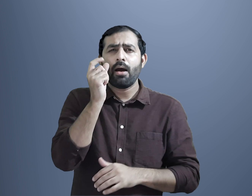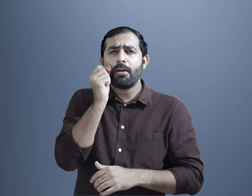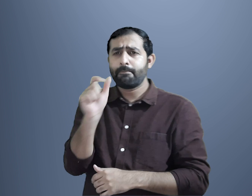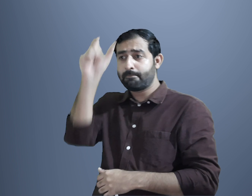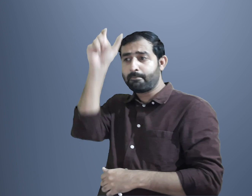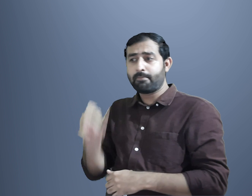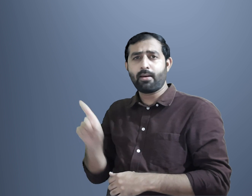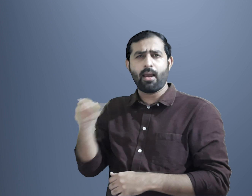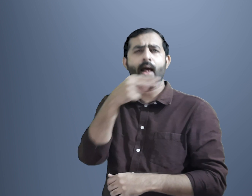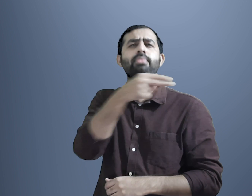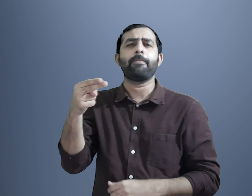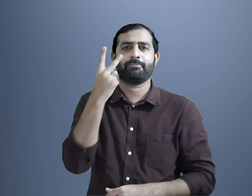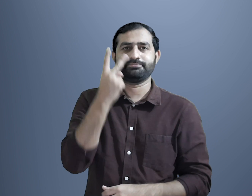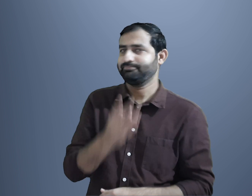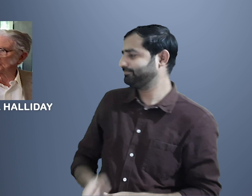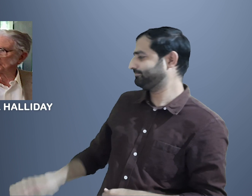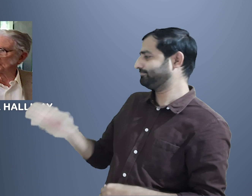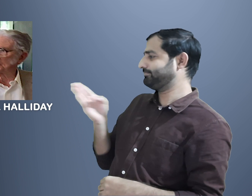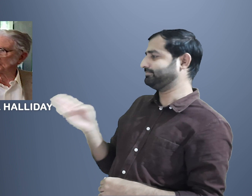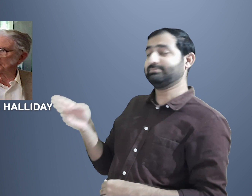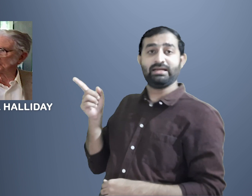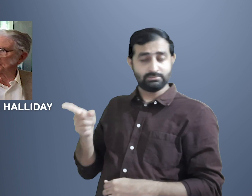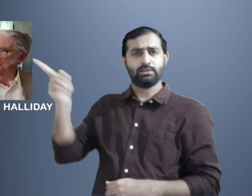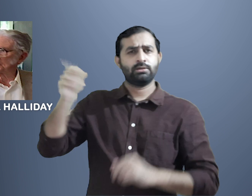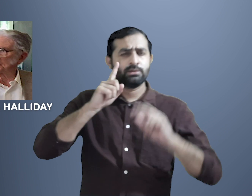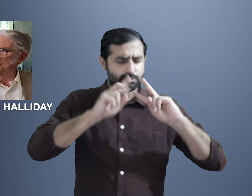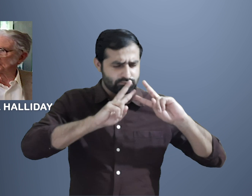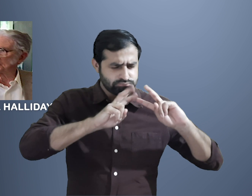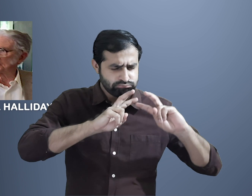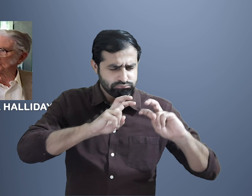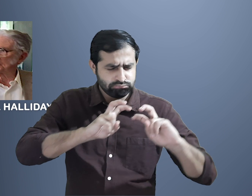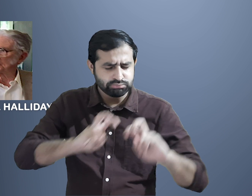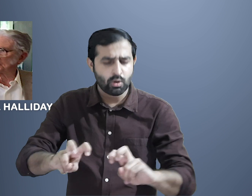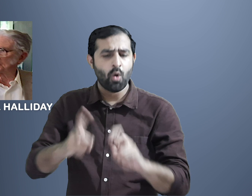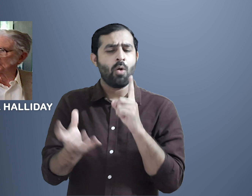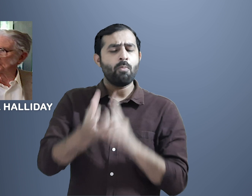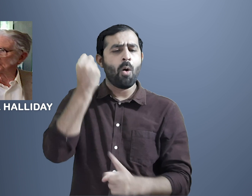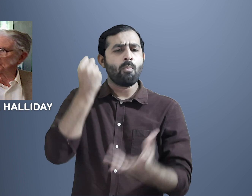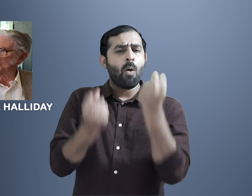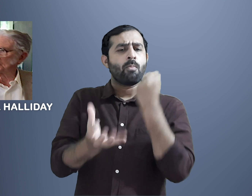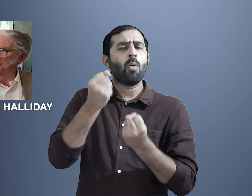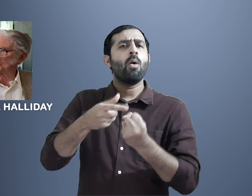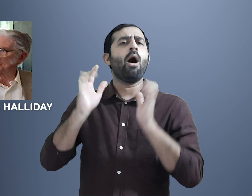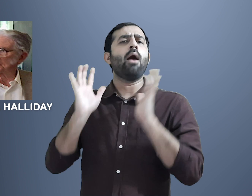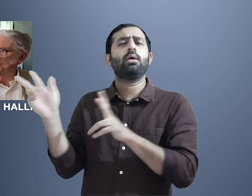Michael Halliday researched on Child Language Development and Language Function.